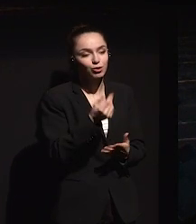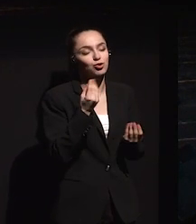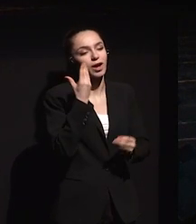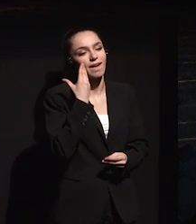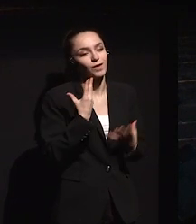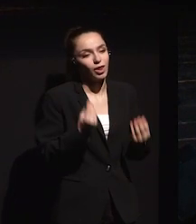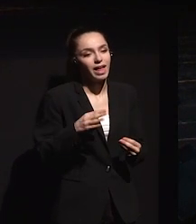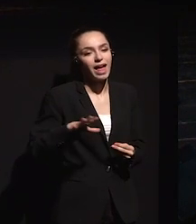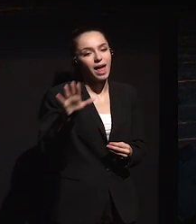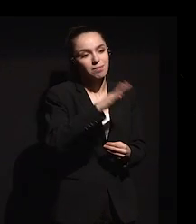I respectfully greet you all.